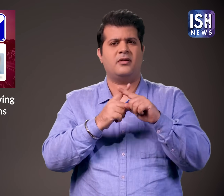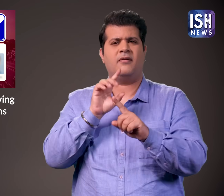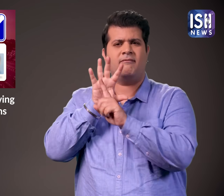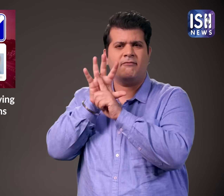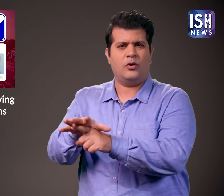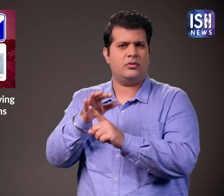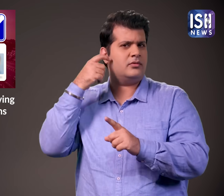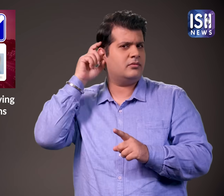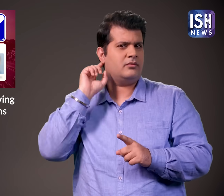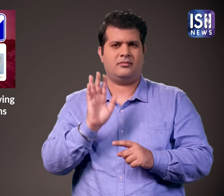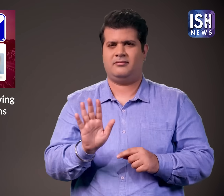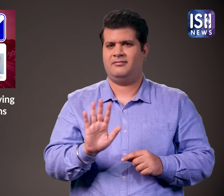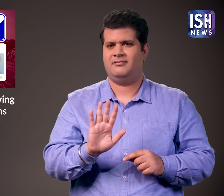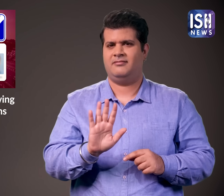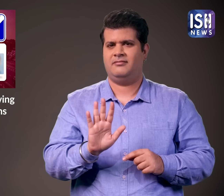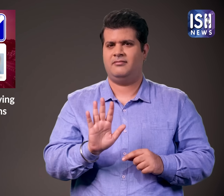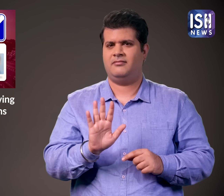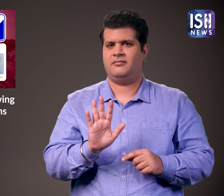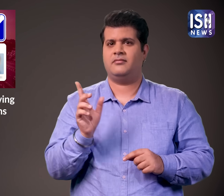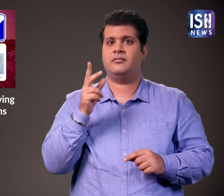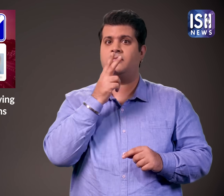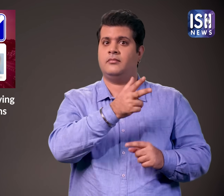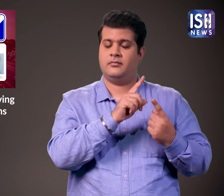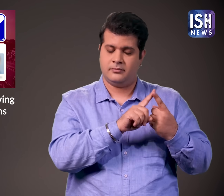They should not be forced to use hearing aids.